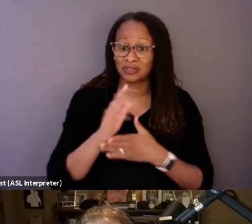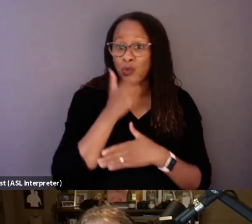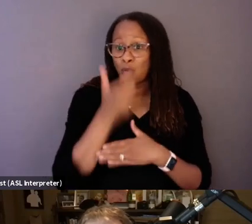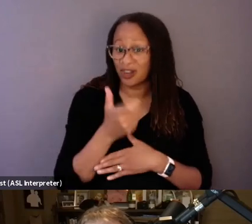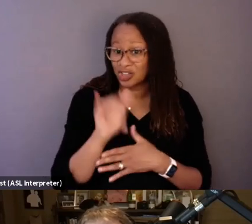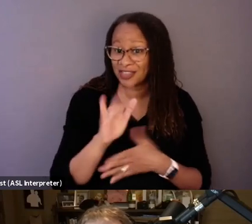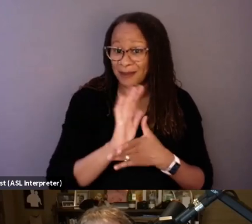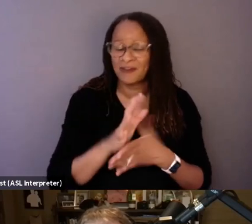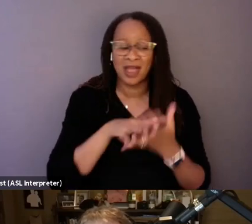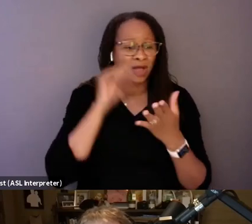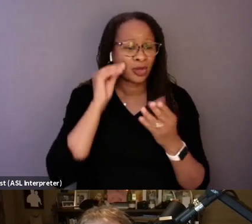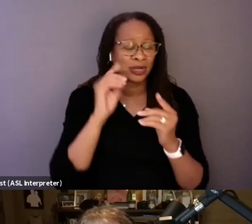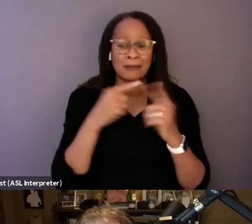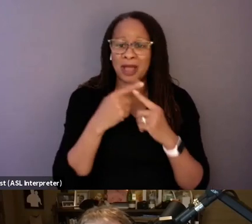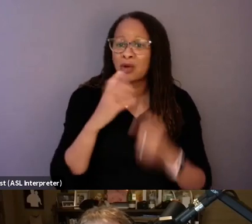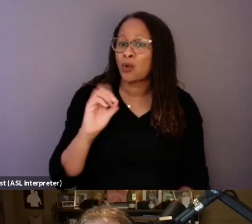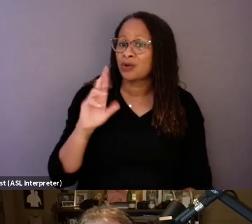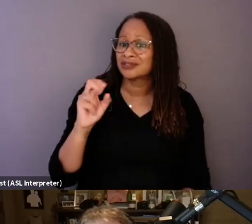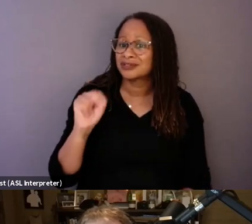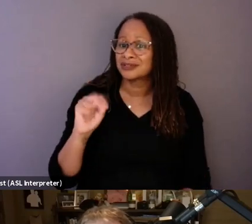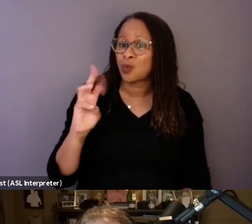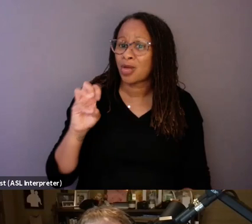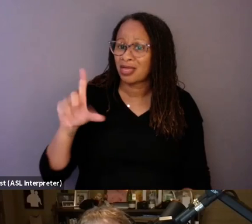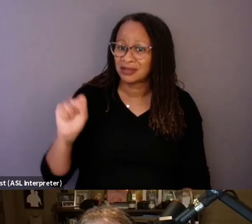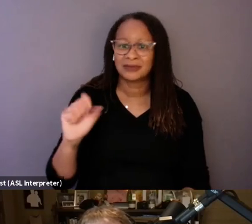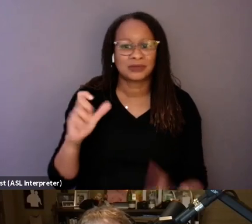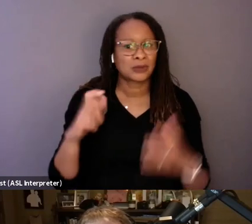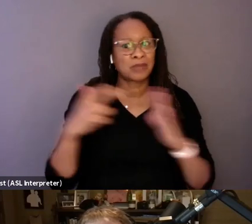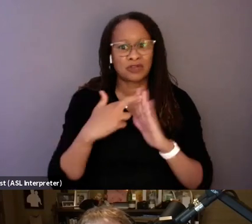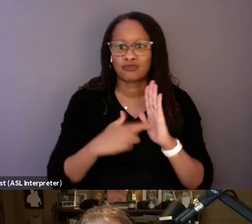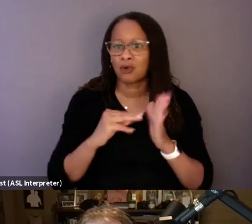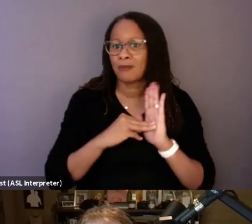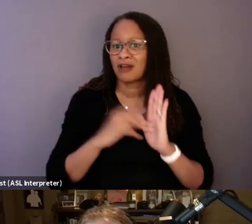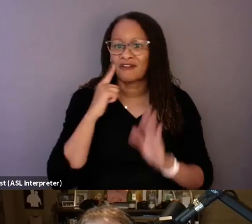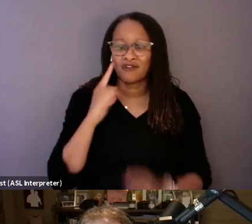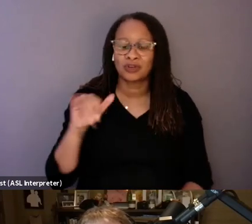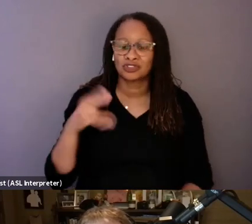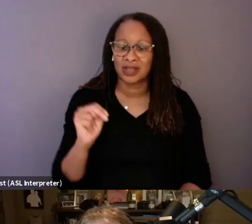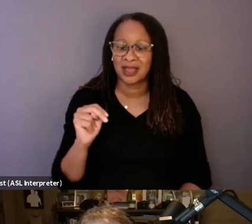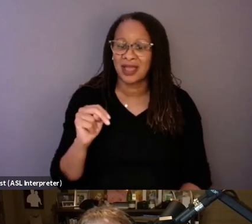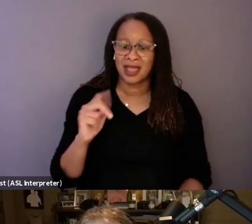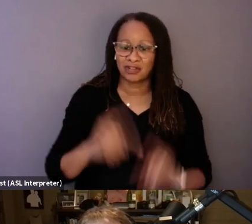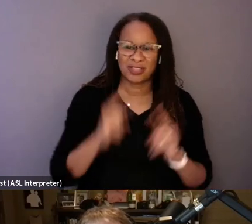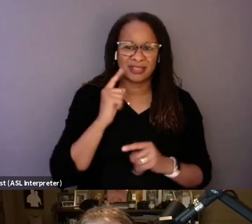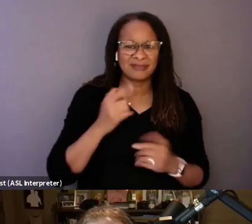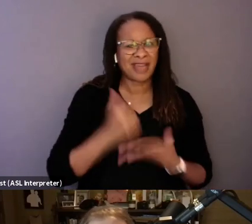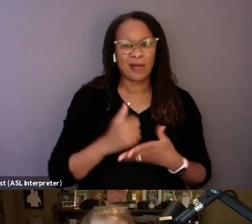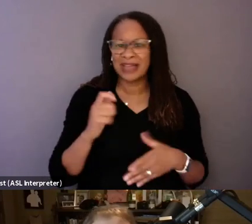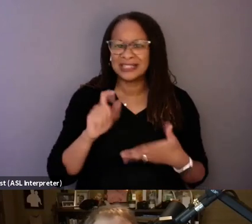and learning about Orson Welles and he was definitely a big role model for him. And I couldn't help but think of that, you know? Yeah.